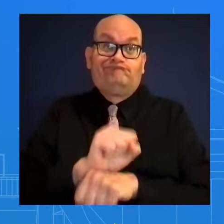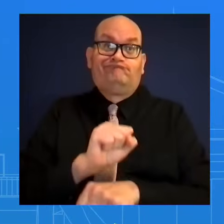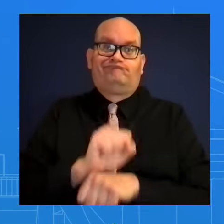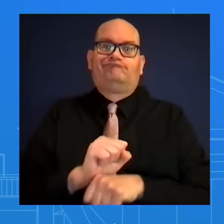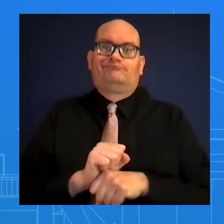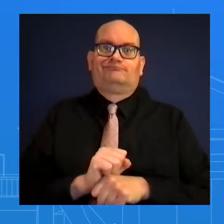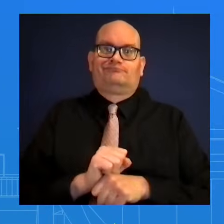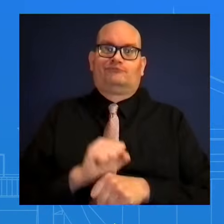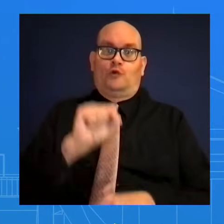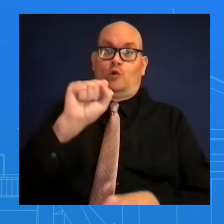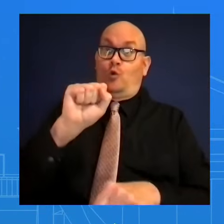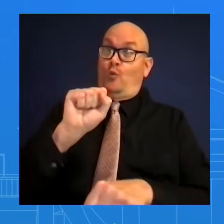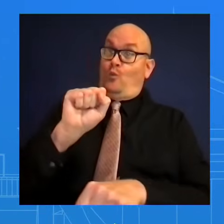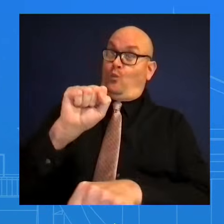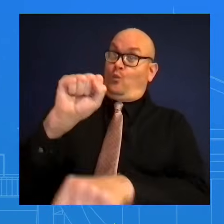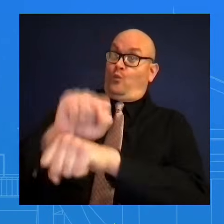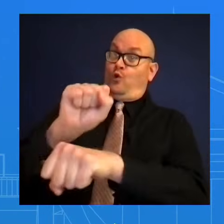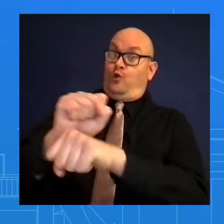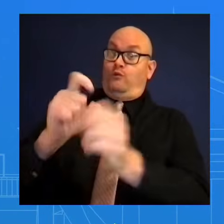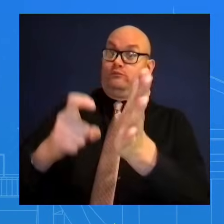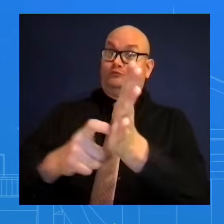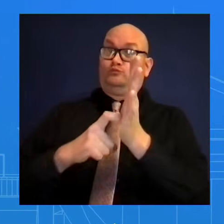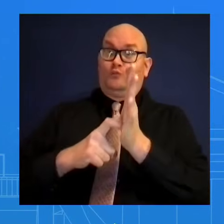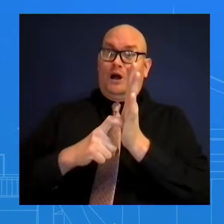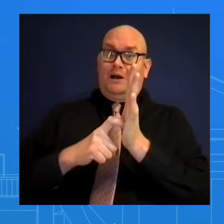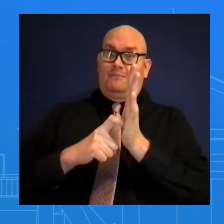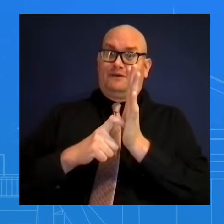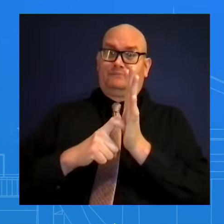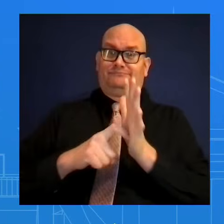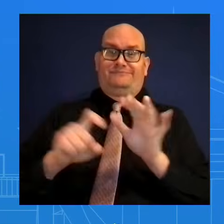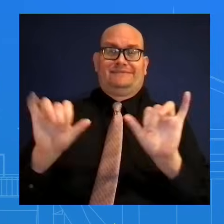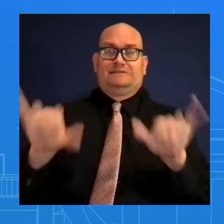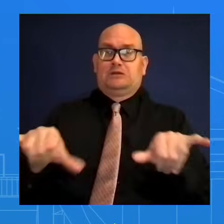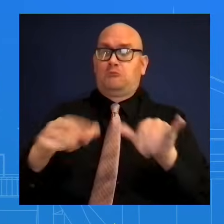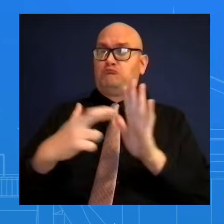and so that's another thing that's important to note. When you look at the TANF policies in the bill,